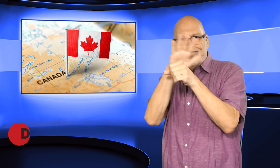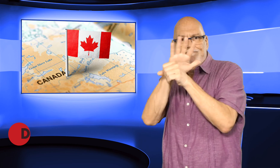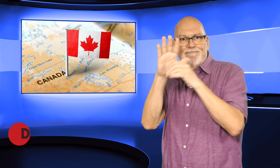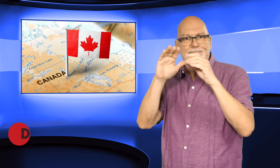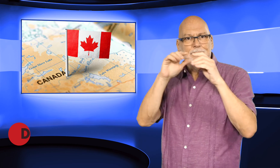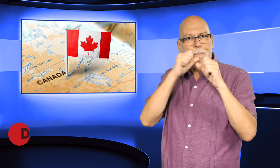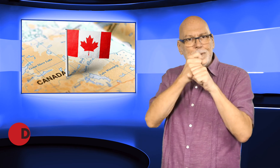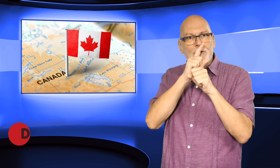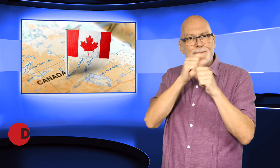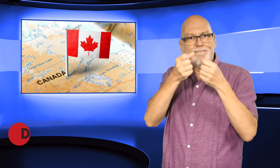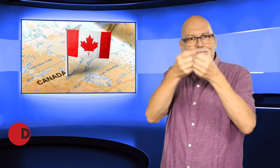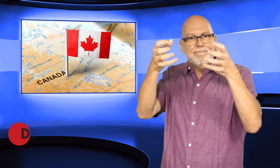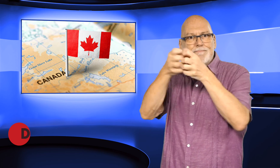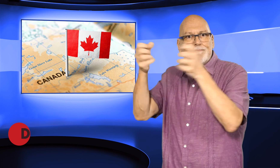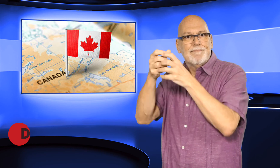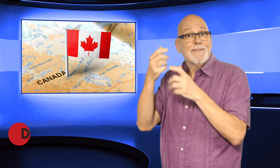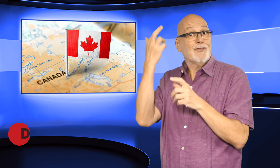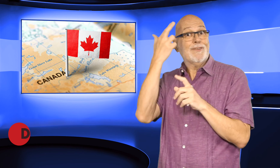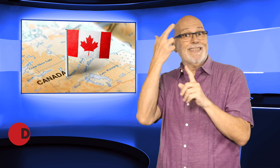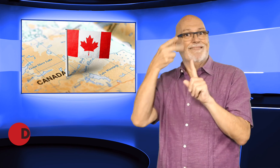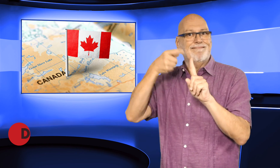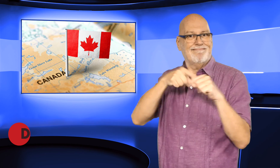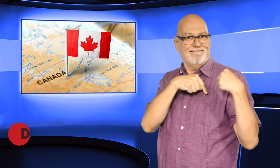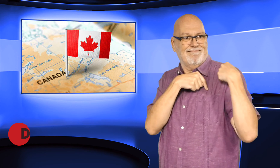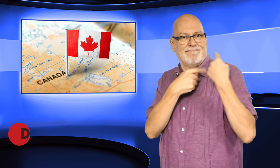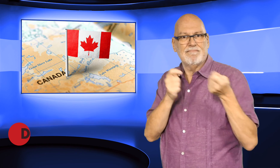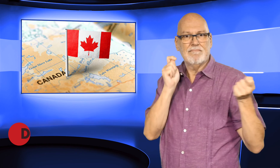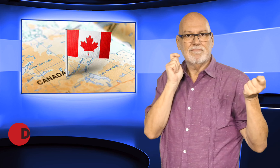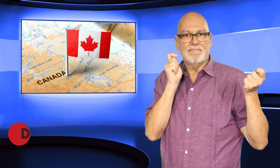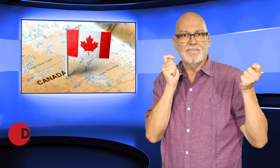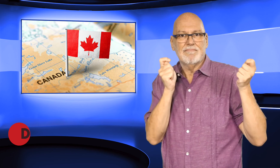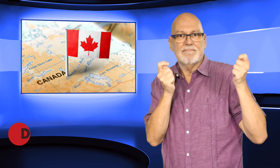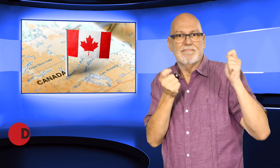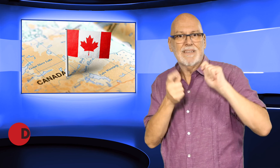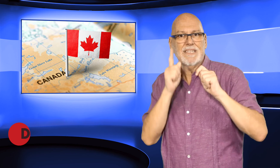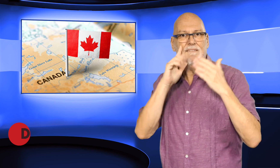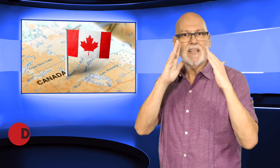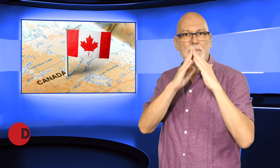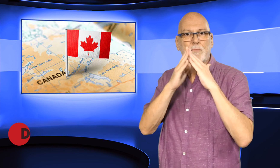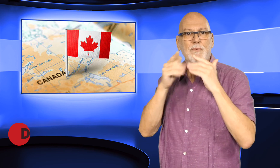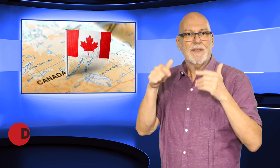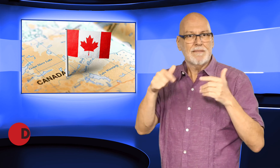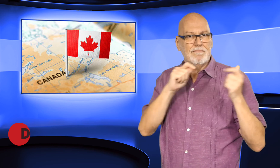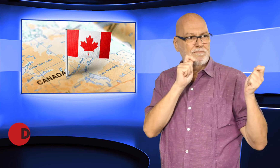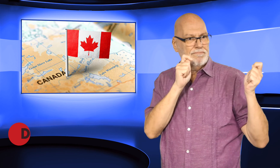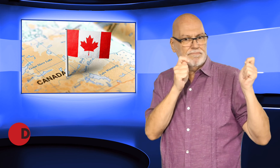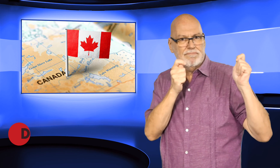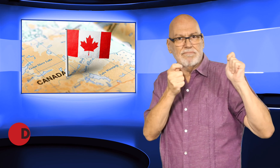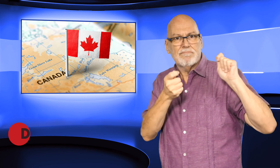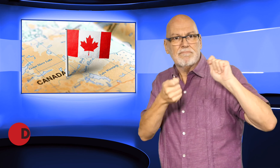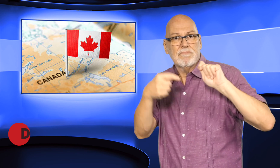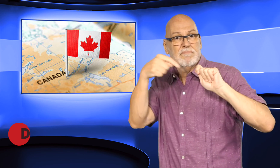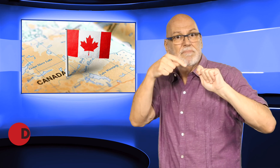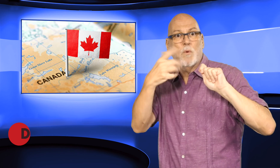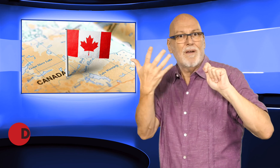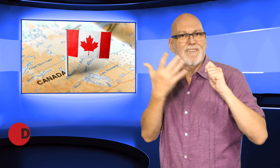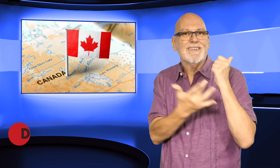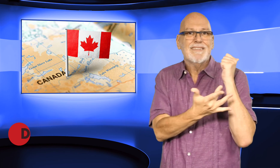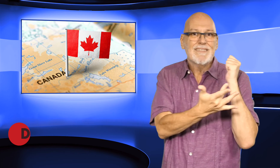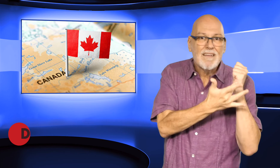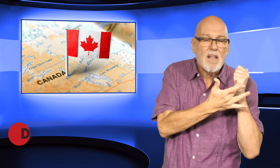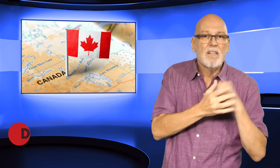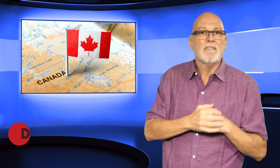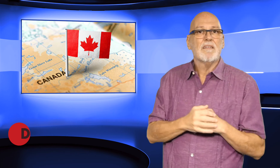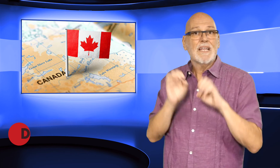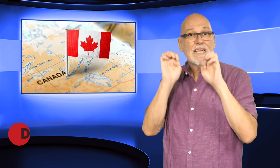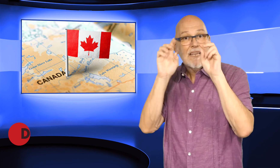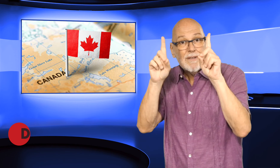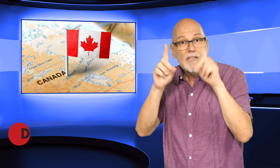but due to changes in Deaf community brought on by technology,